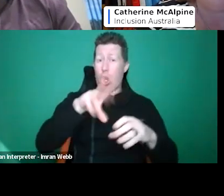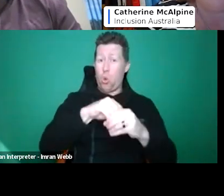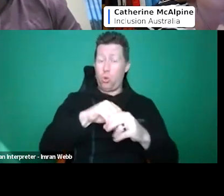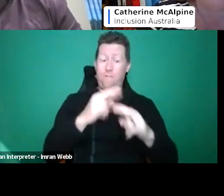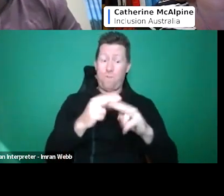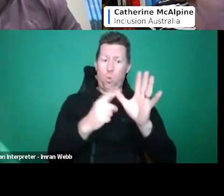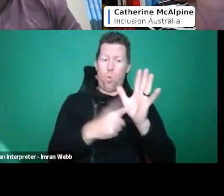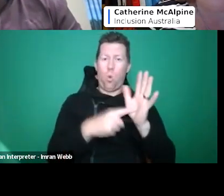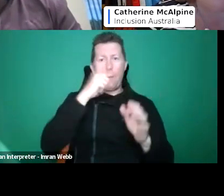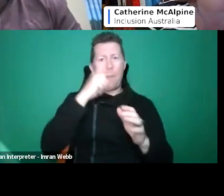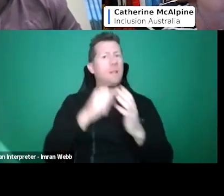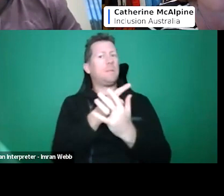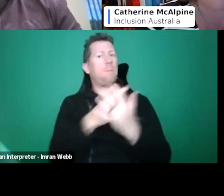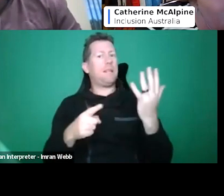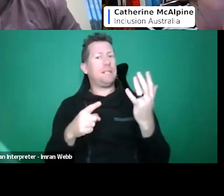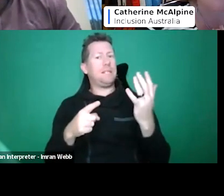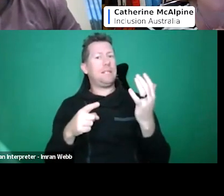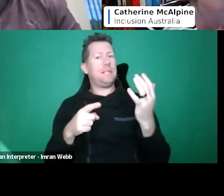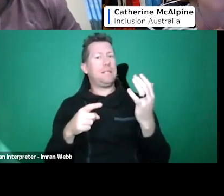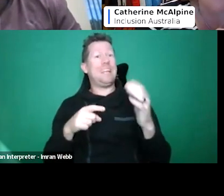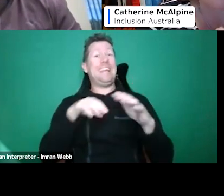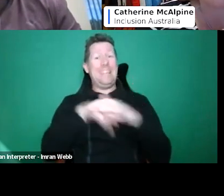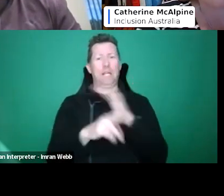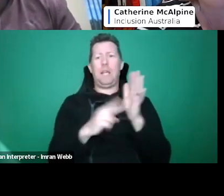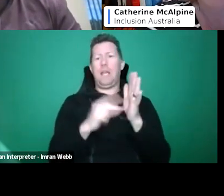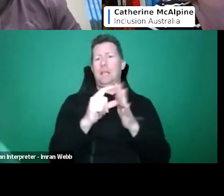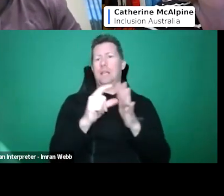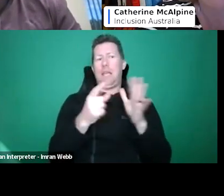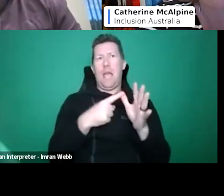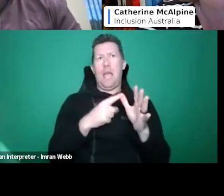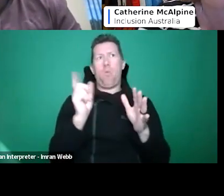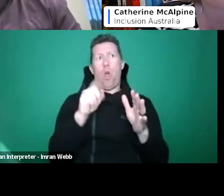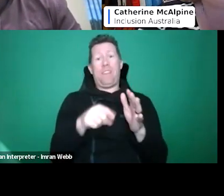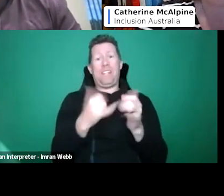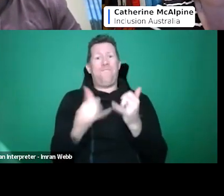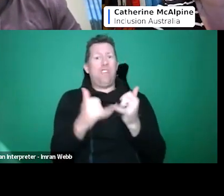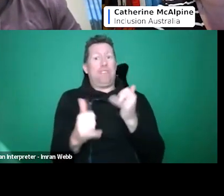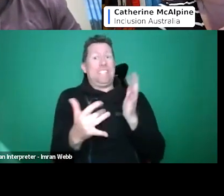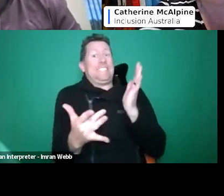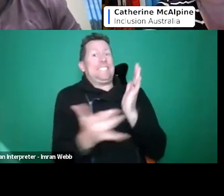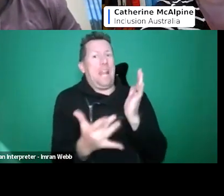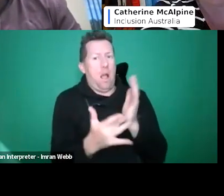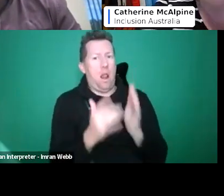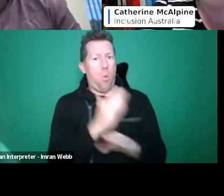with disability in the in the asset that this is very highly technical work. It's very highly technical.